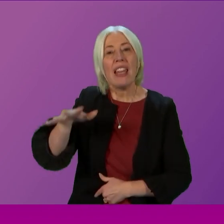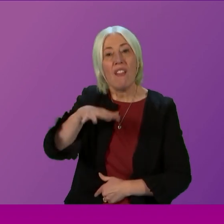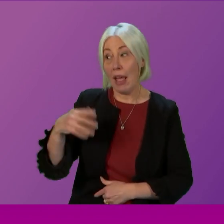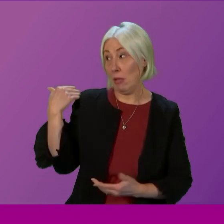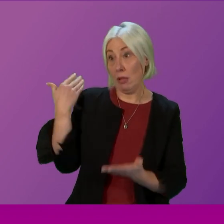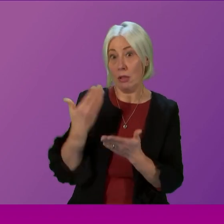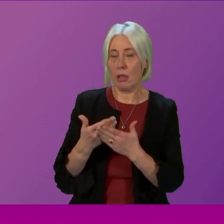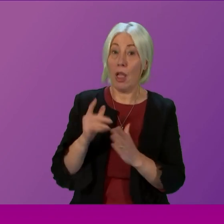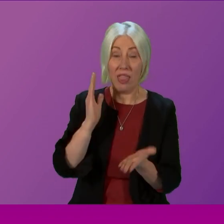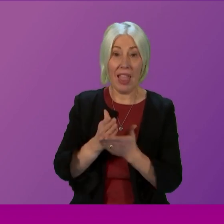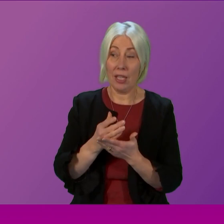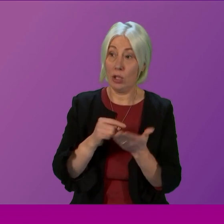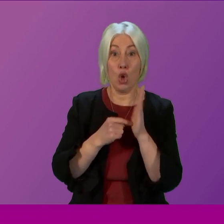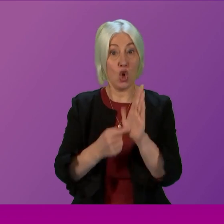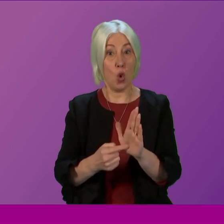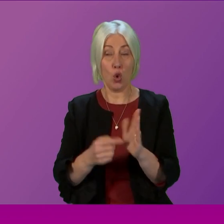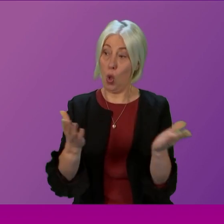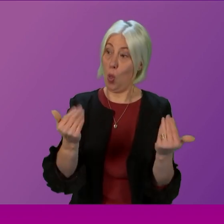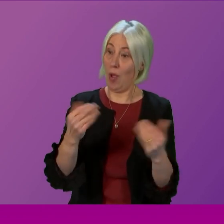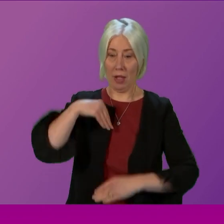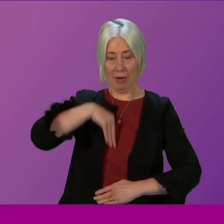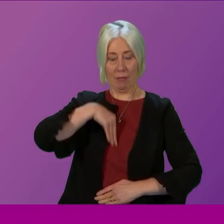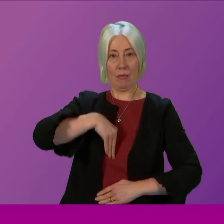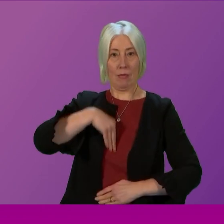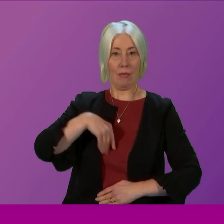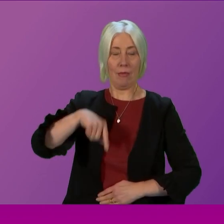testimony to the welcoming nature of people who call Scotland home.